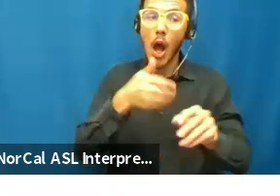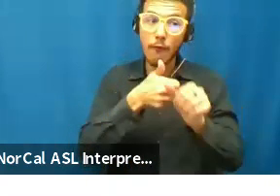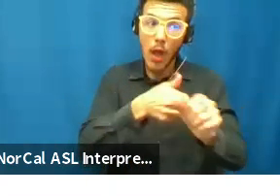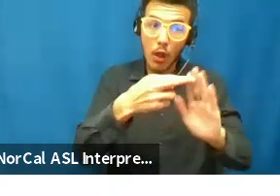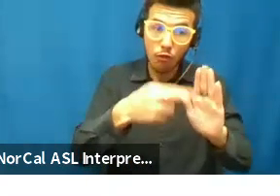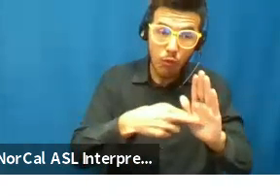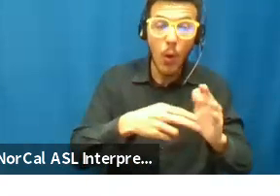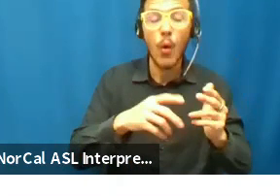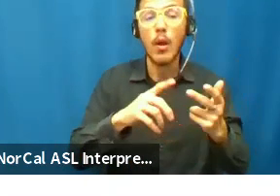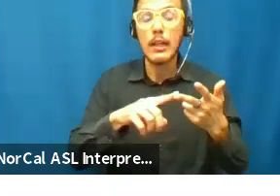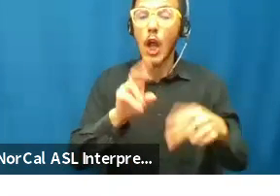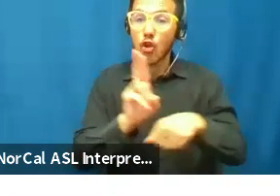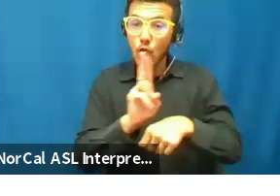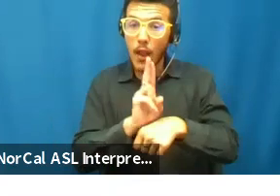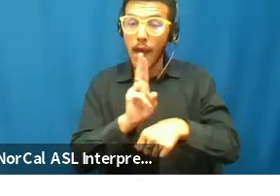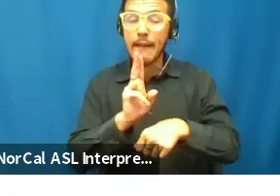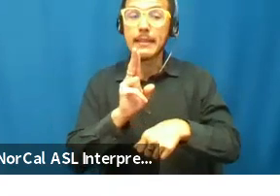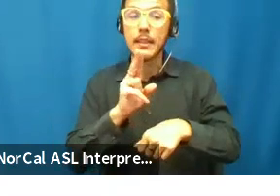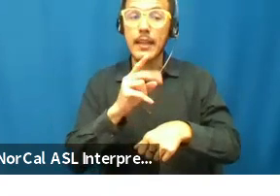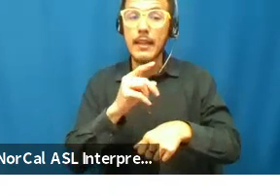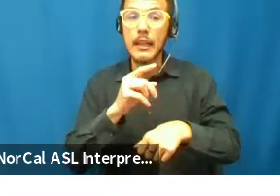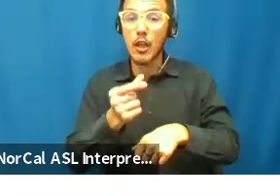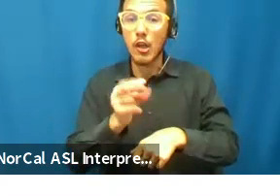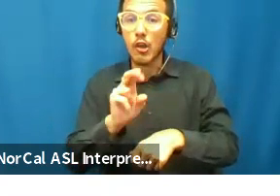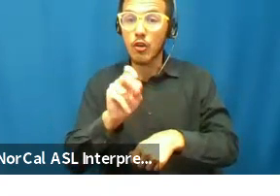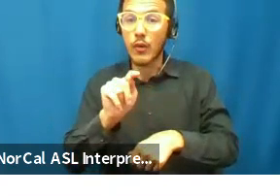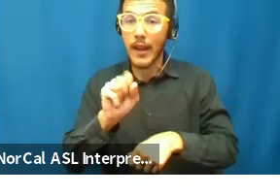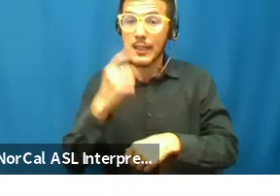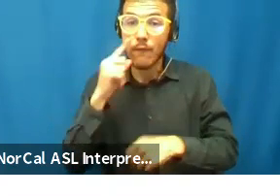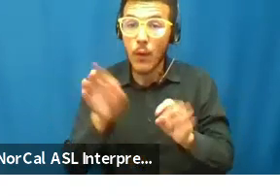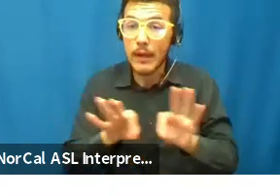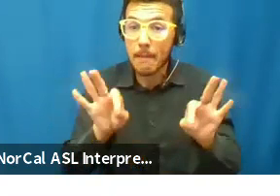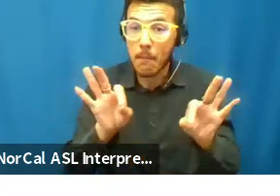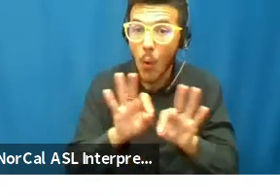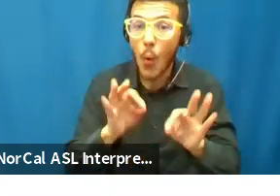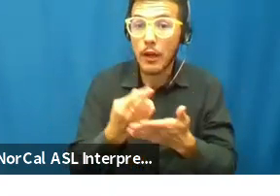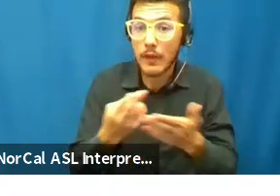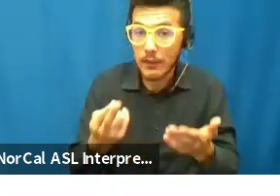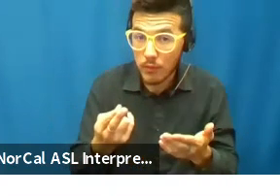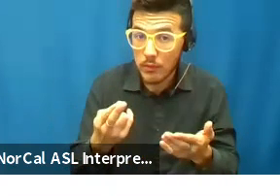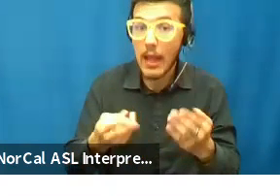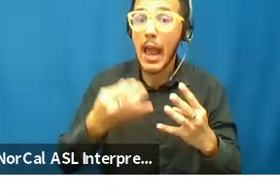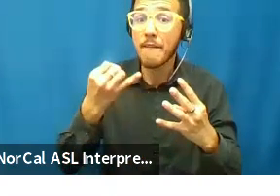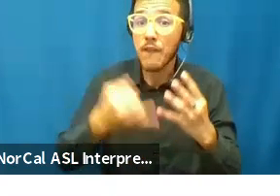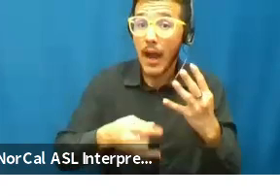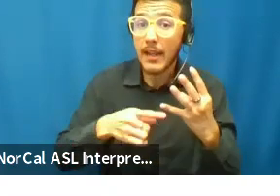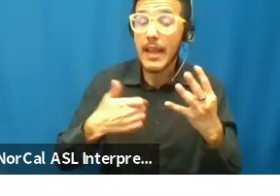as utilizing them for important resources, and, finally, having a space to talk with others in